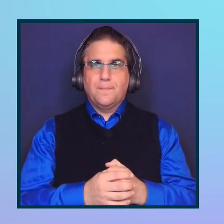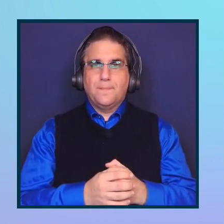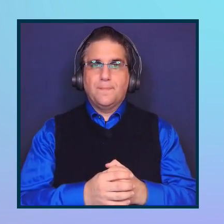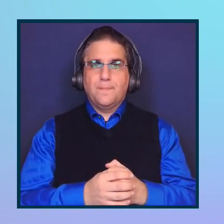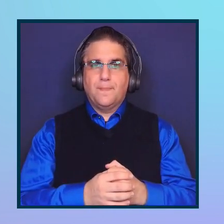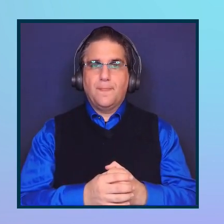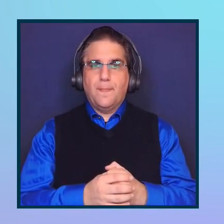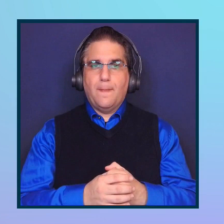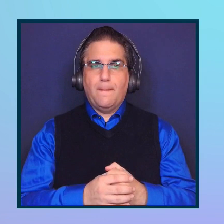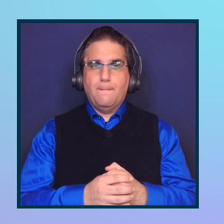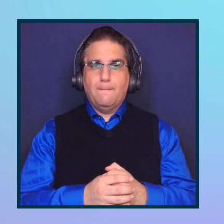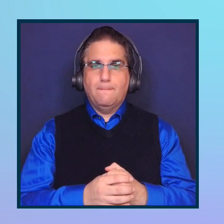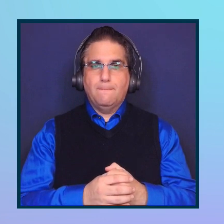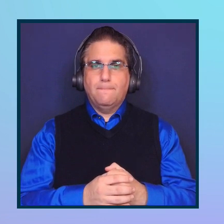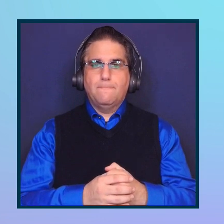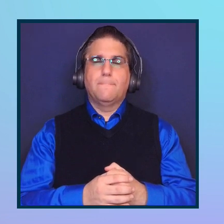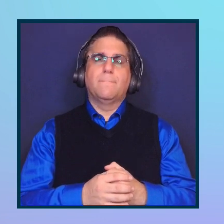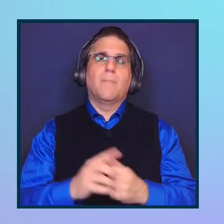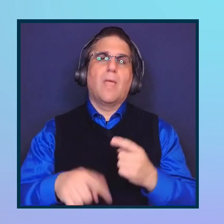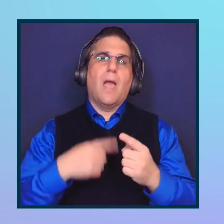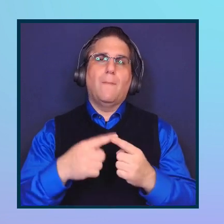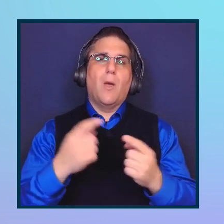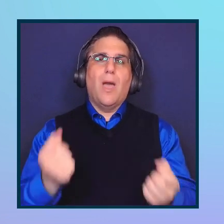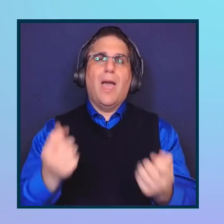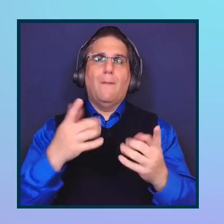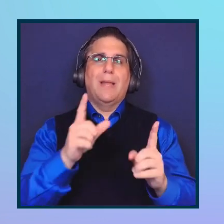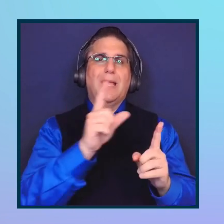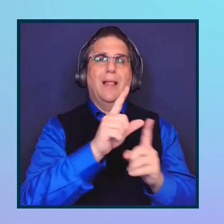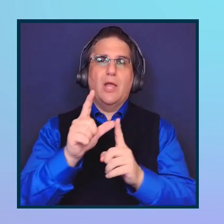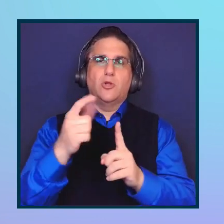the certain amount of letters being typed in that auto complete search field.